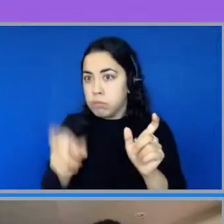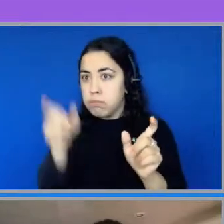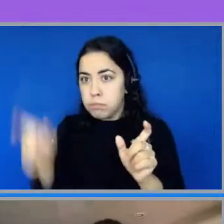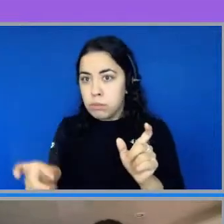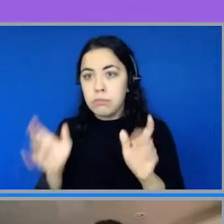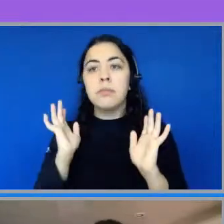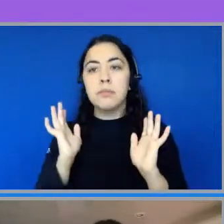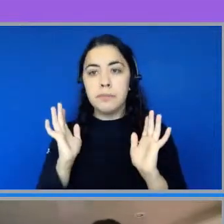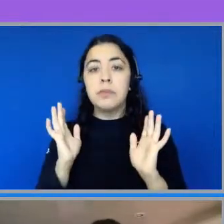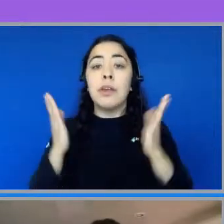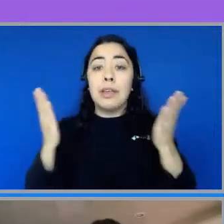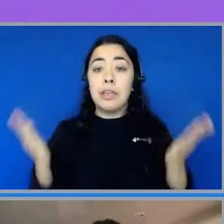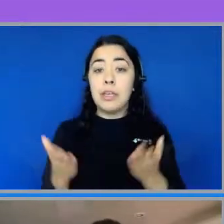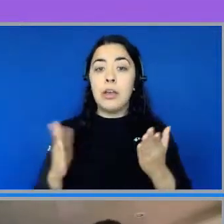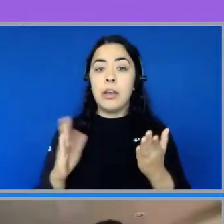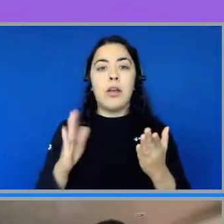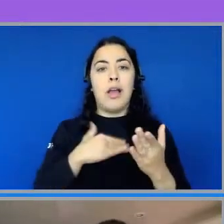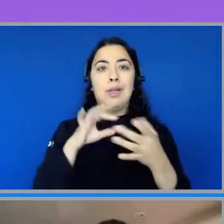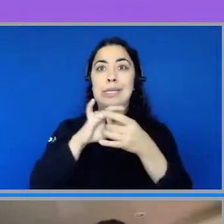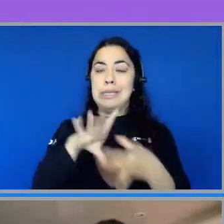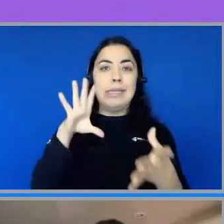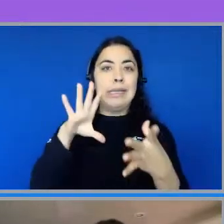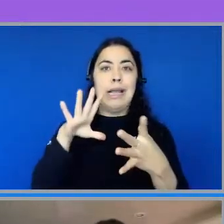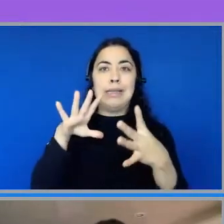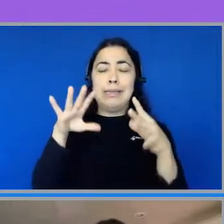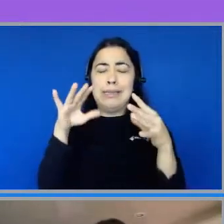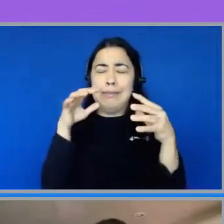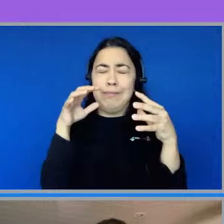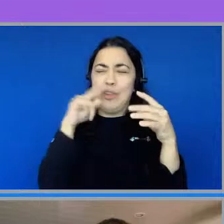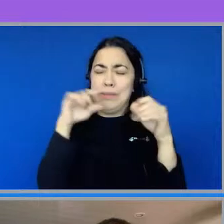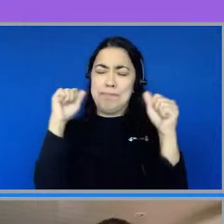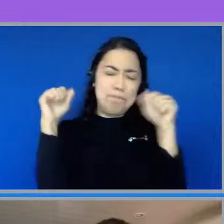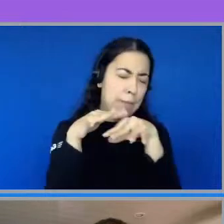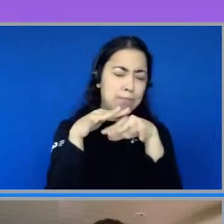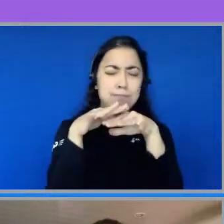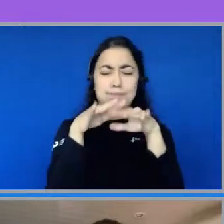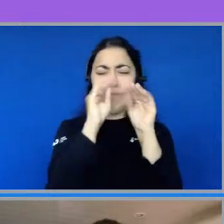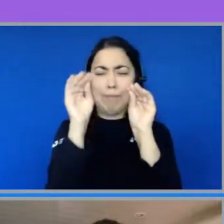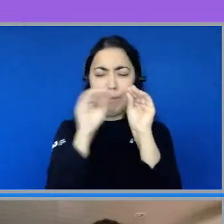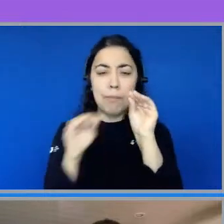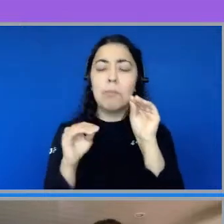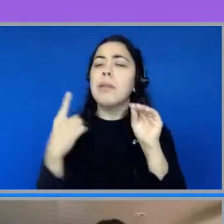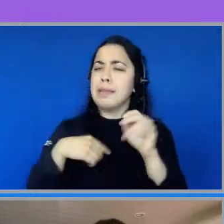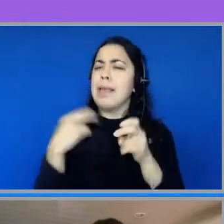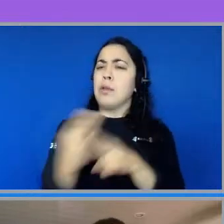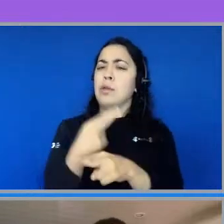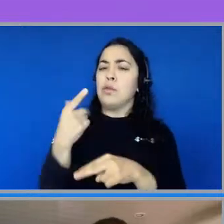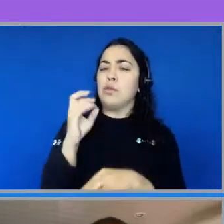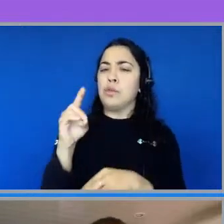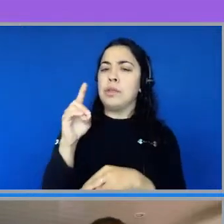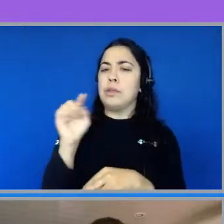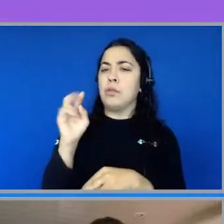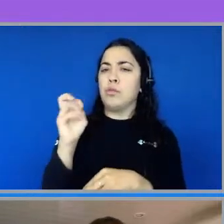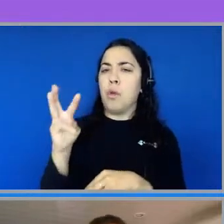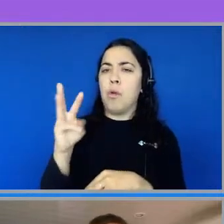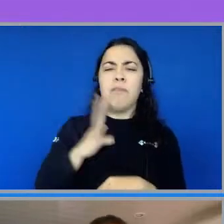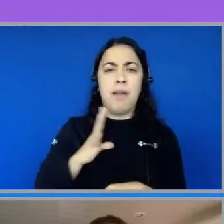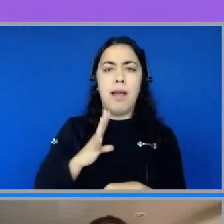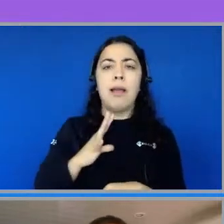case with our disconnected, dense, packed layout, we can use